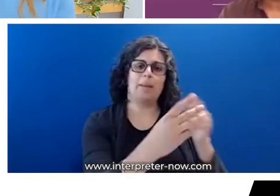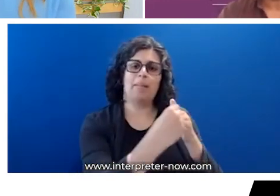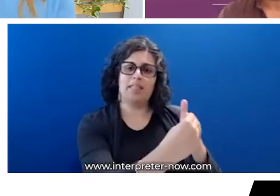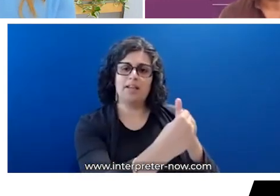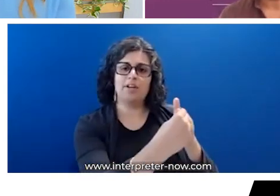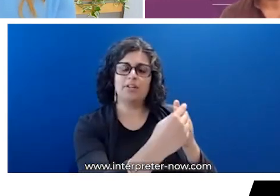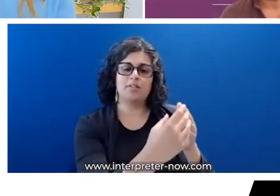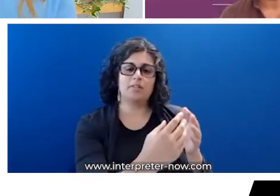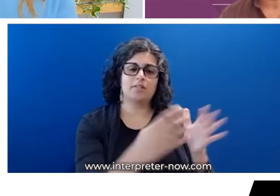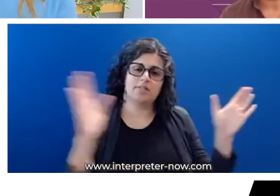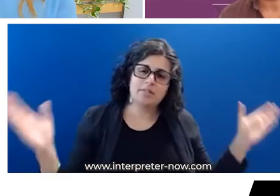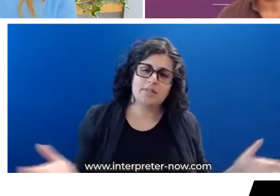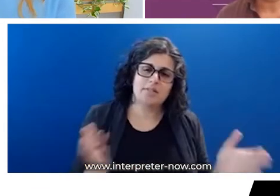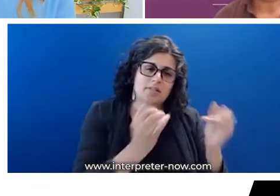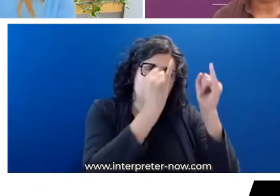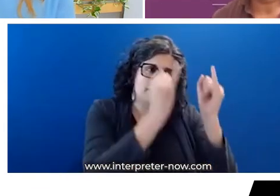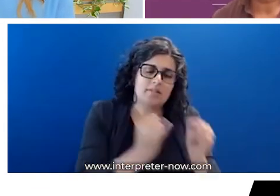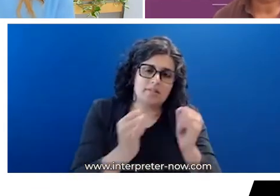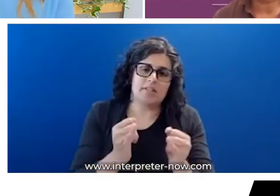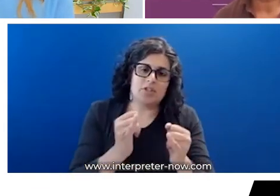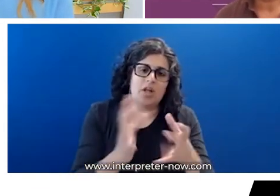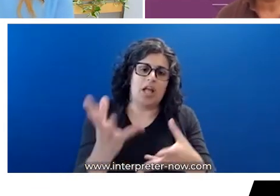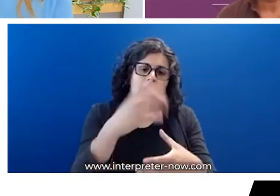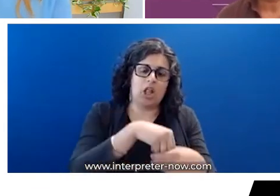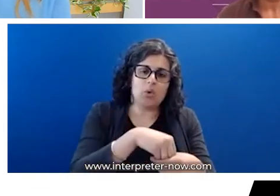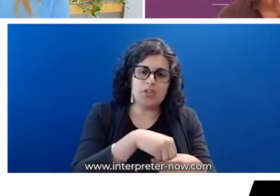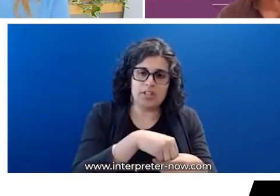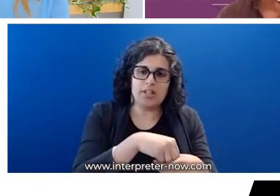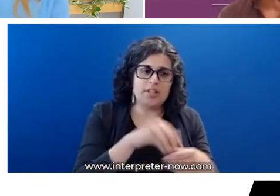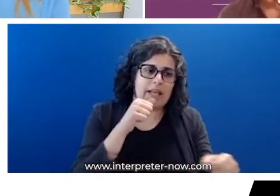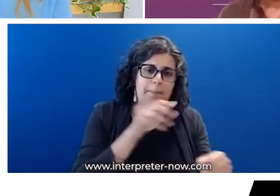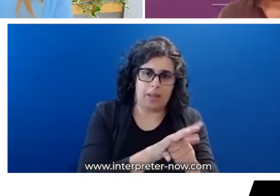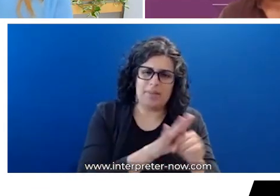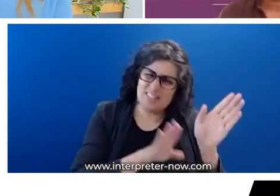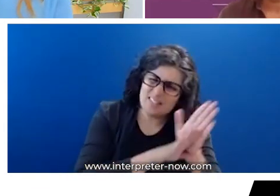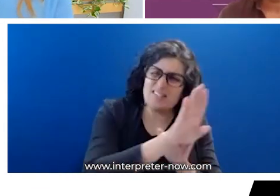these individual inclusion commitments from a distributed workplace perspective, and to